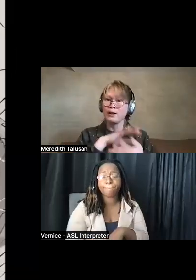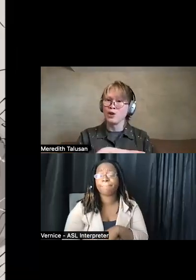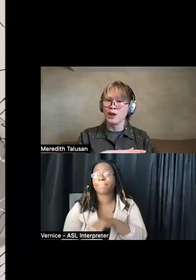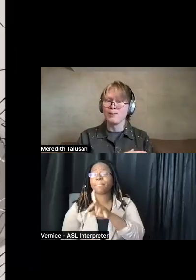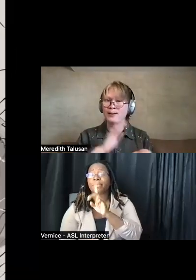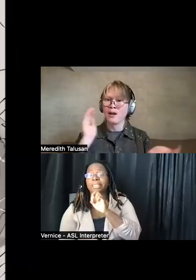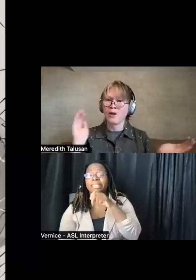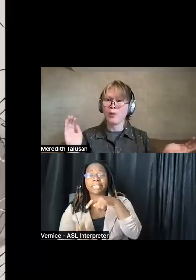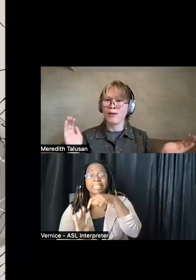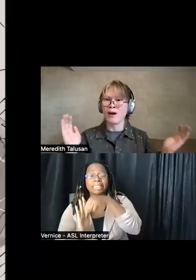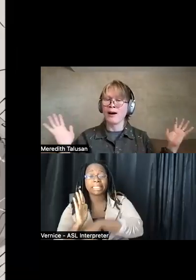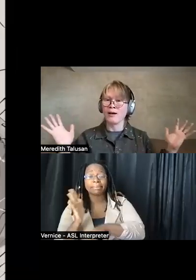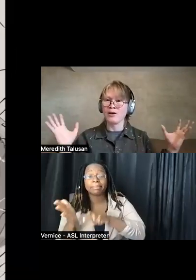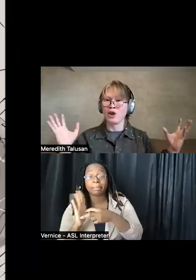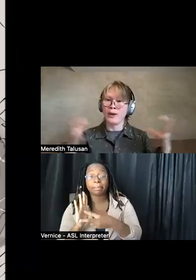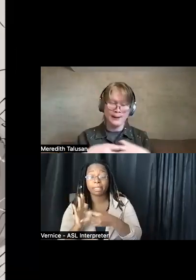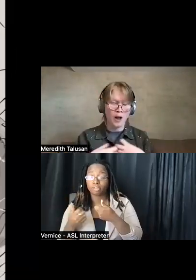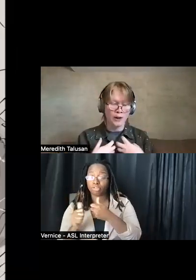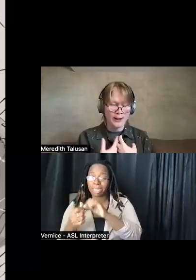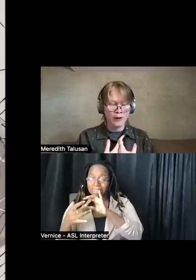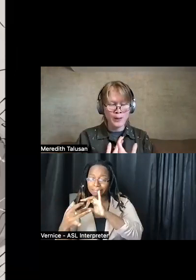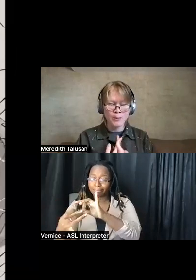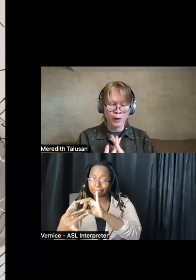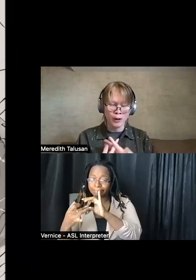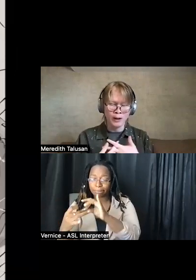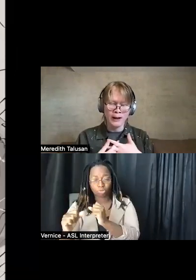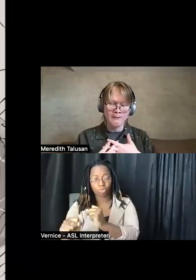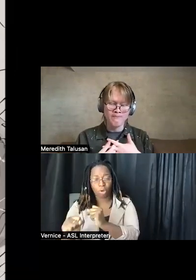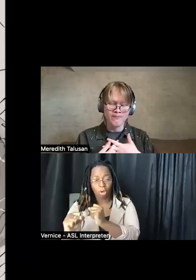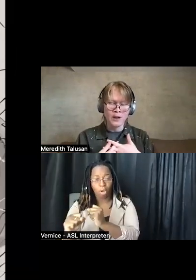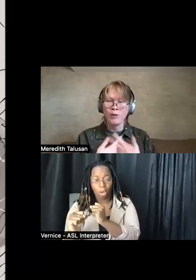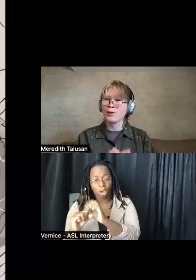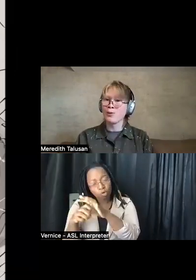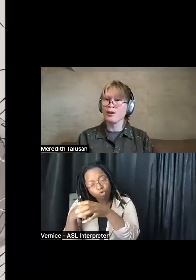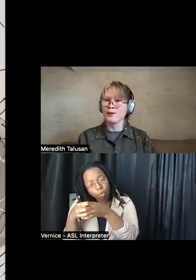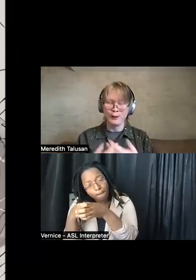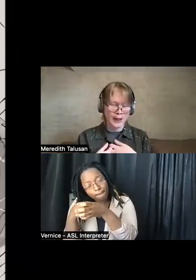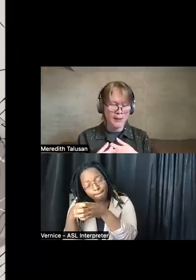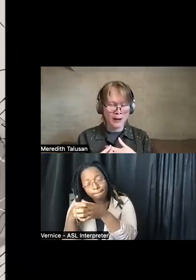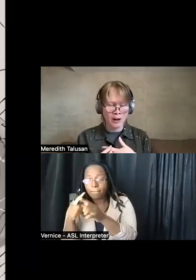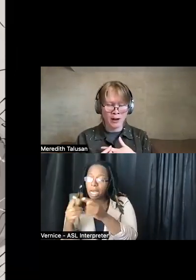deep networking is about forming substantial relationships with a smaller set of people.